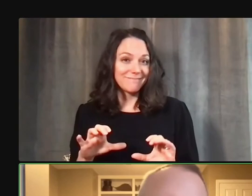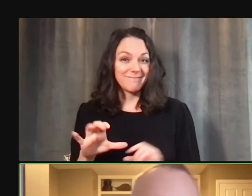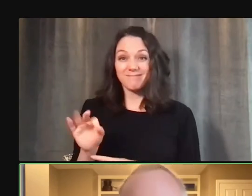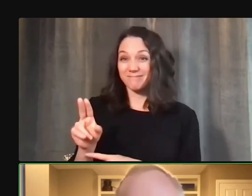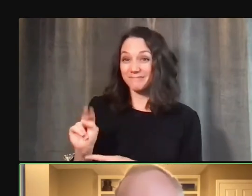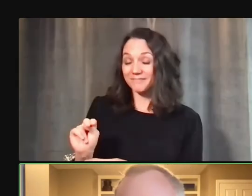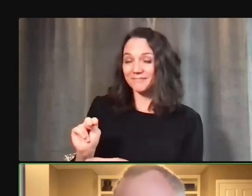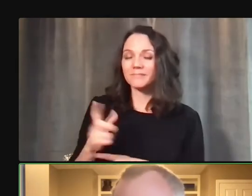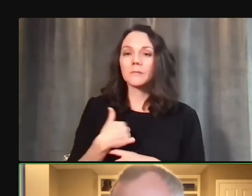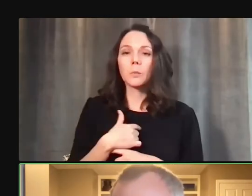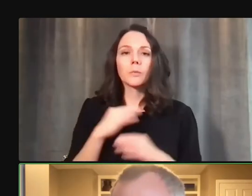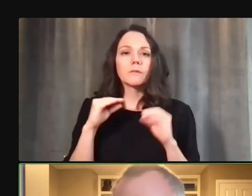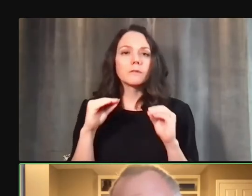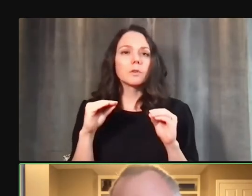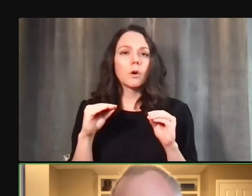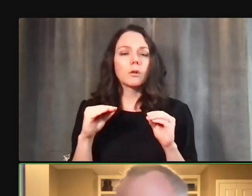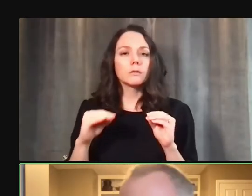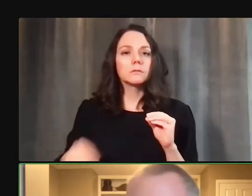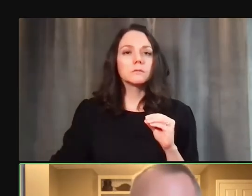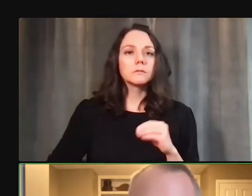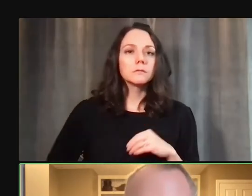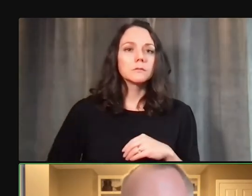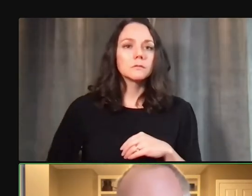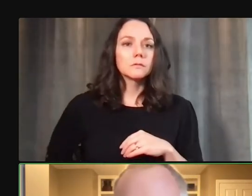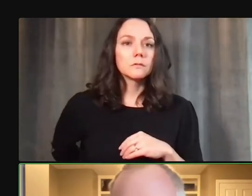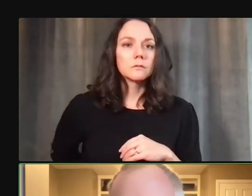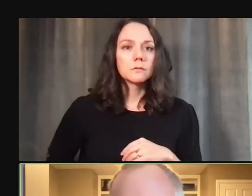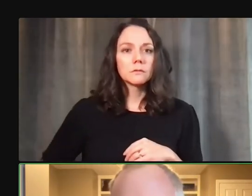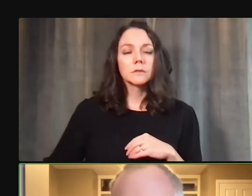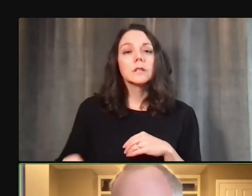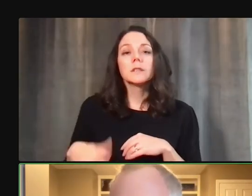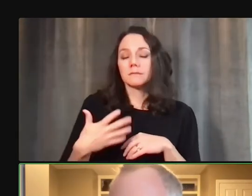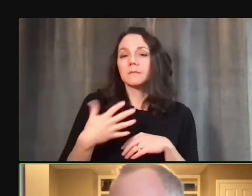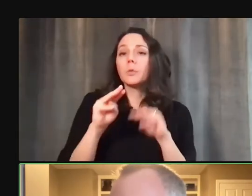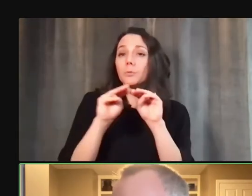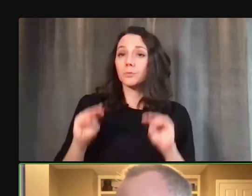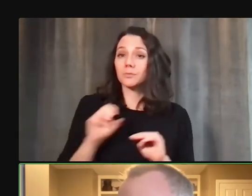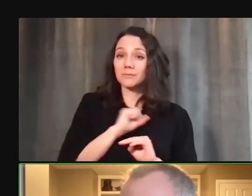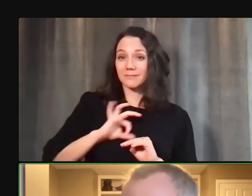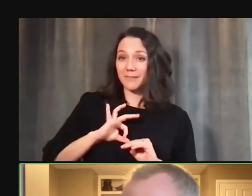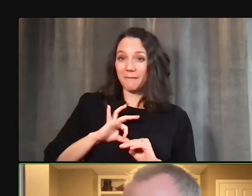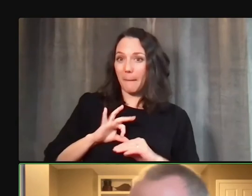Frontline Museum staff basic counseling skills.